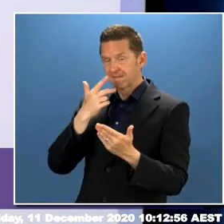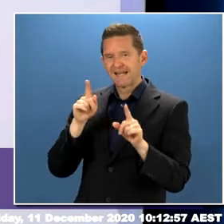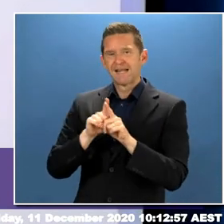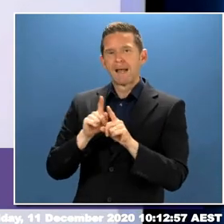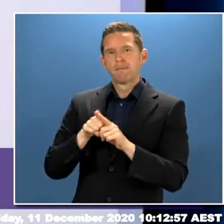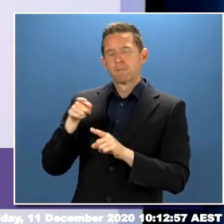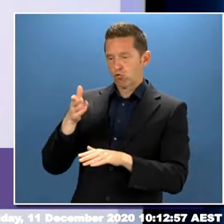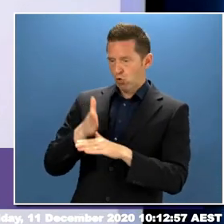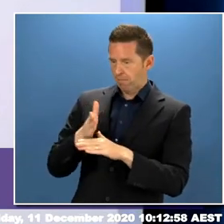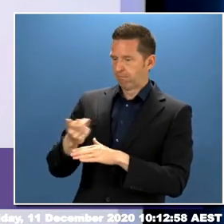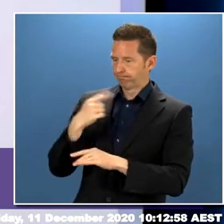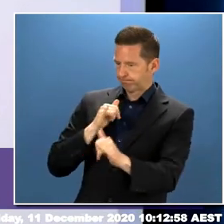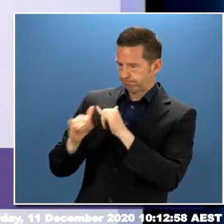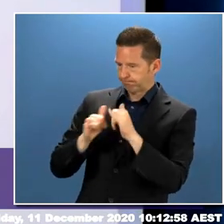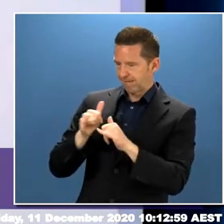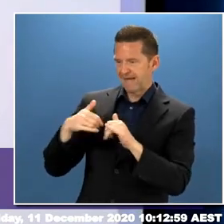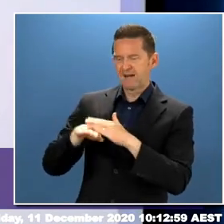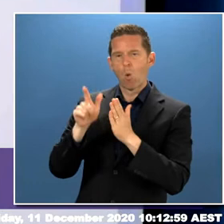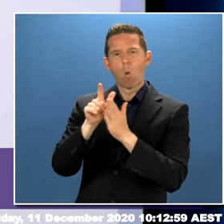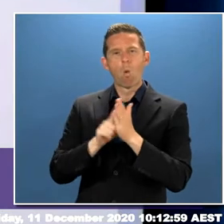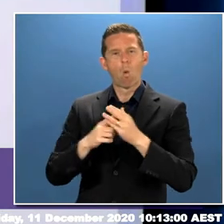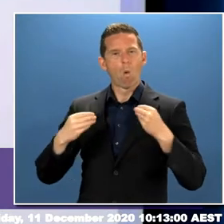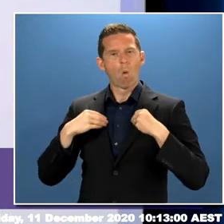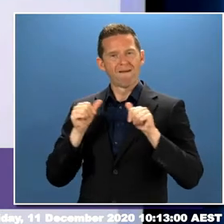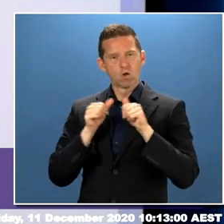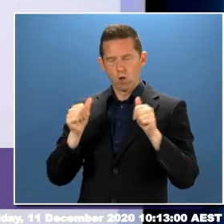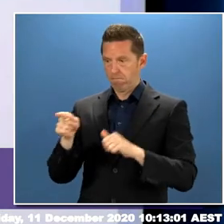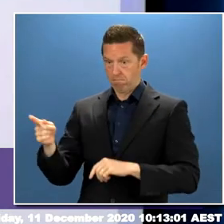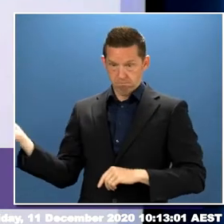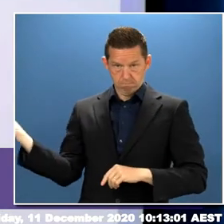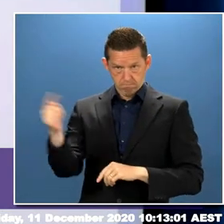interview and you arrived at the law firm but you had to get to the first